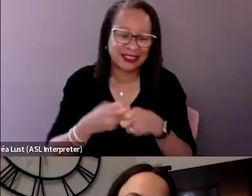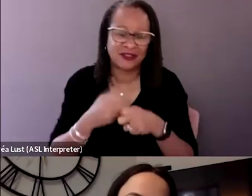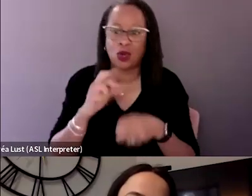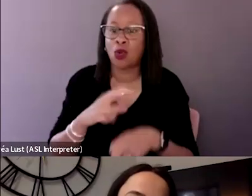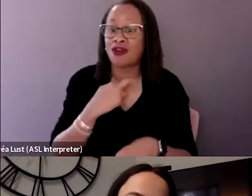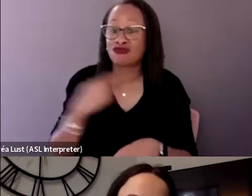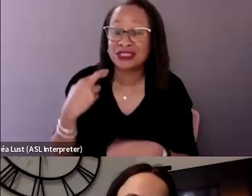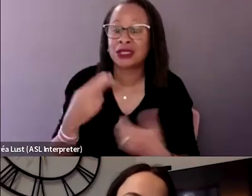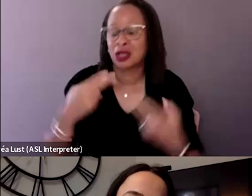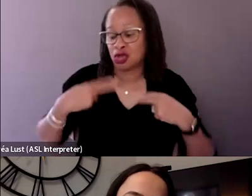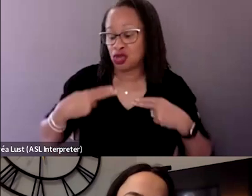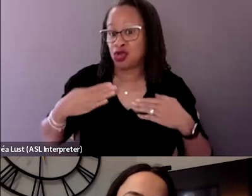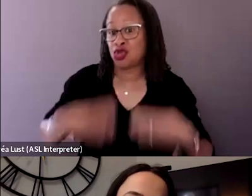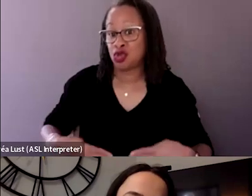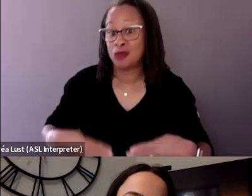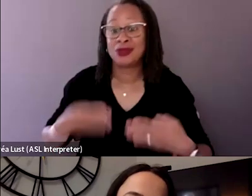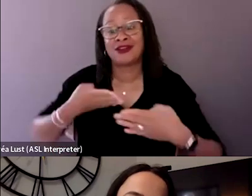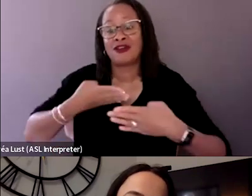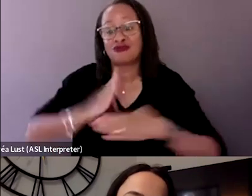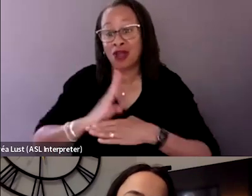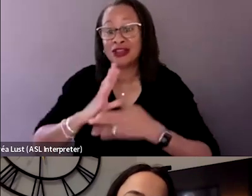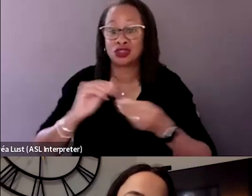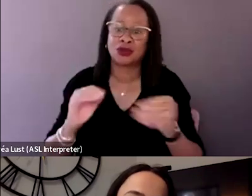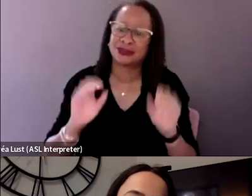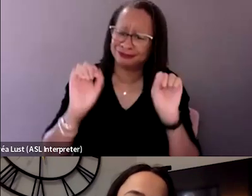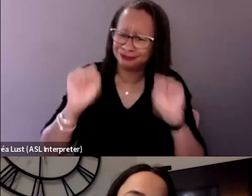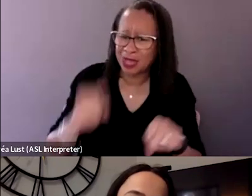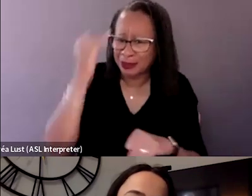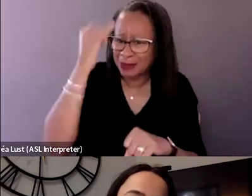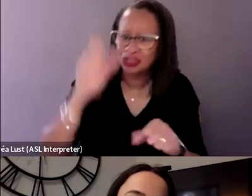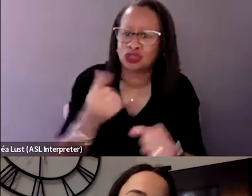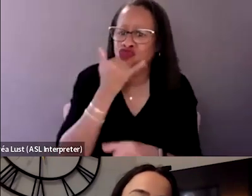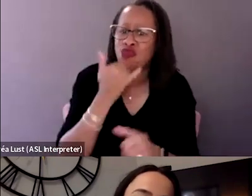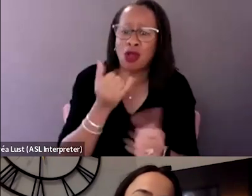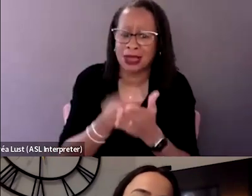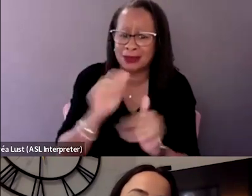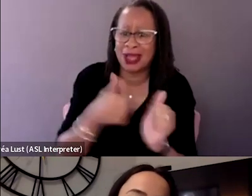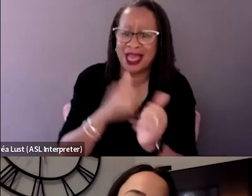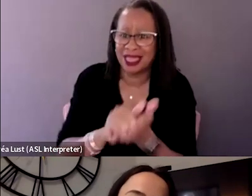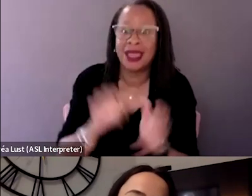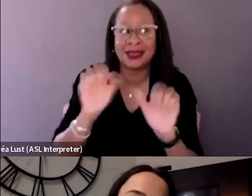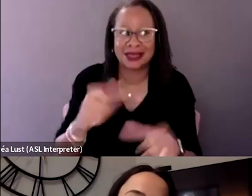human rights story, you bet there's the wrong money that you could put around that. And so that might take longer to find people